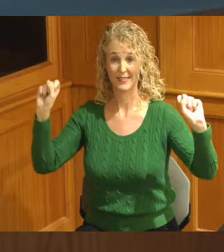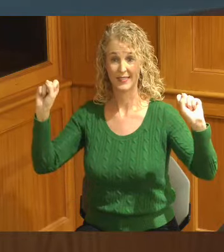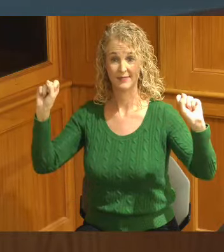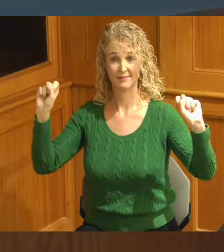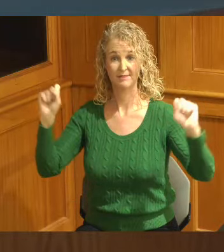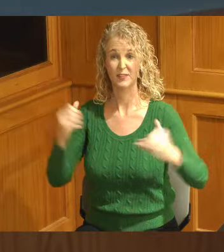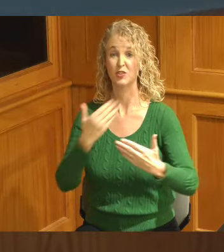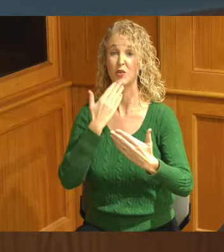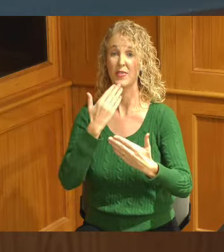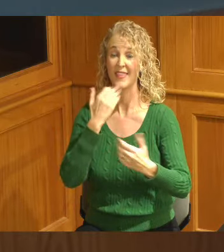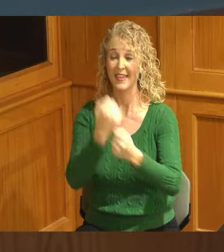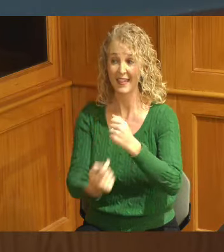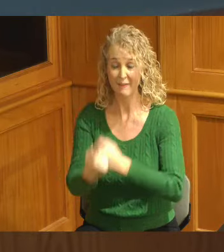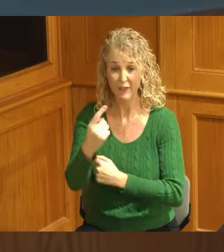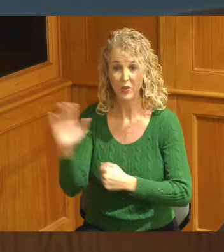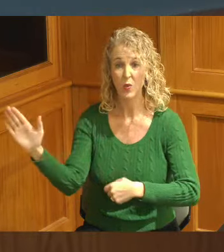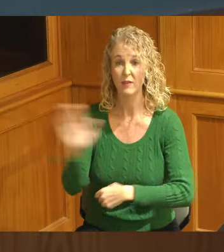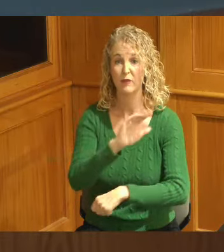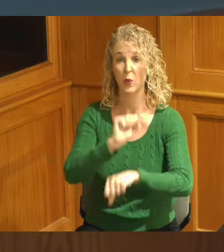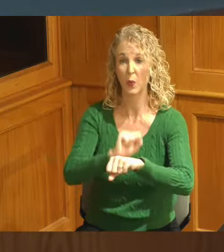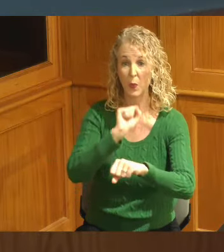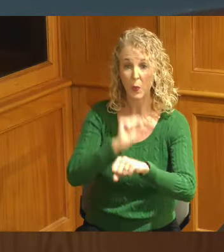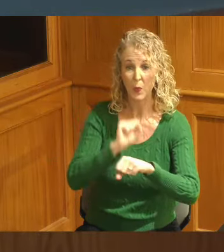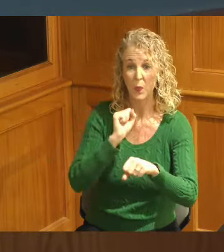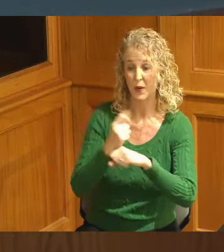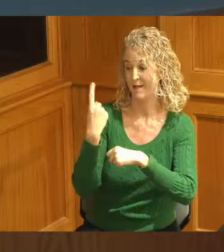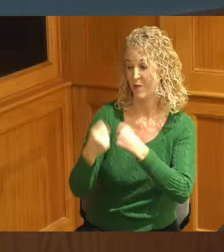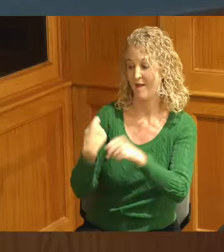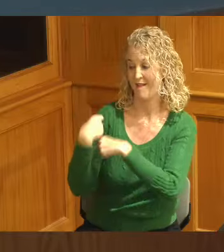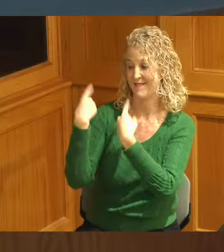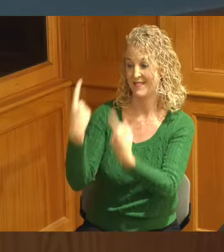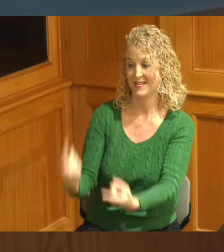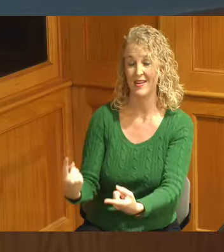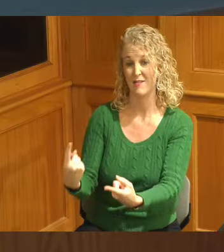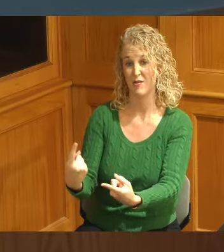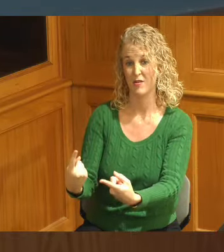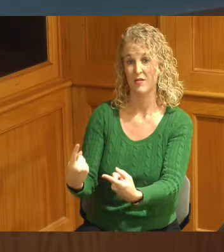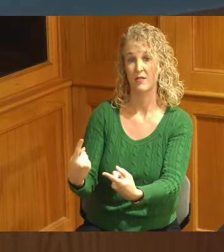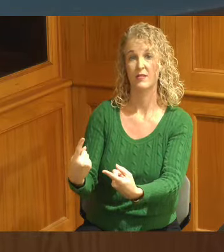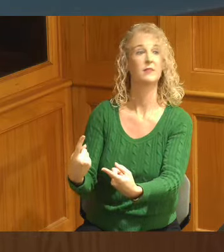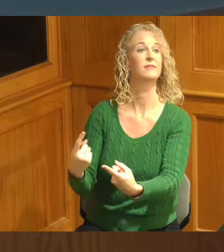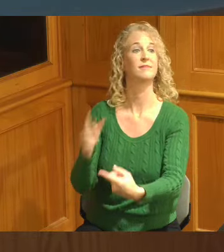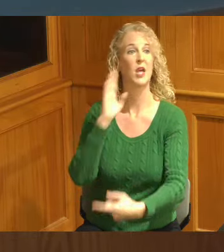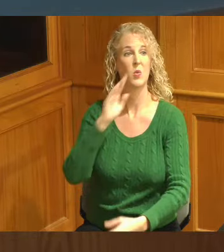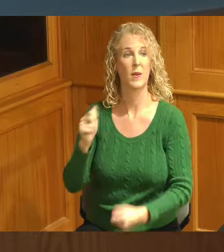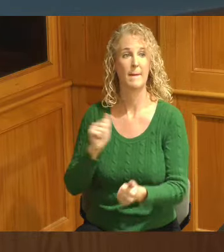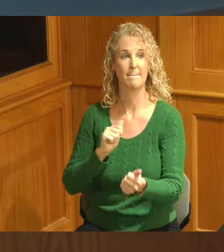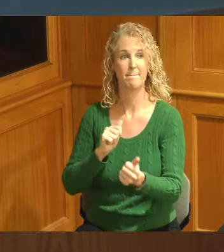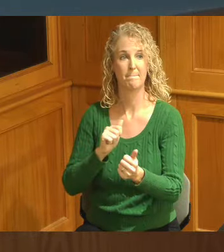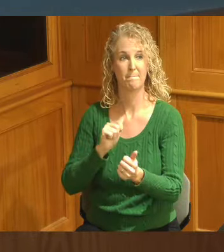to thank everyone for all the hard work over the last year. we'll be passing the gavel if if all